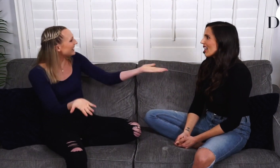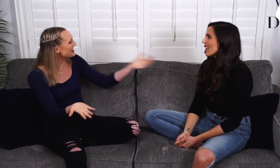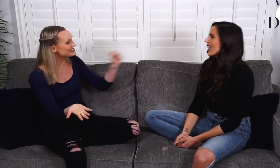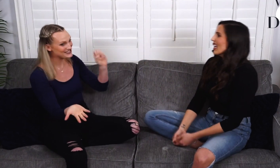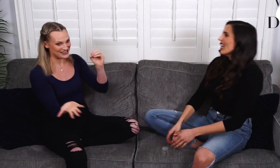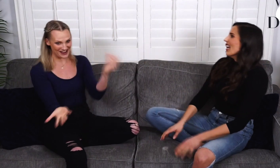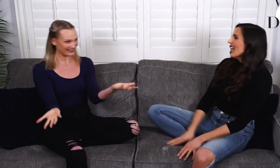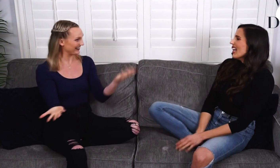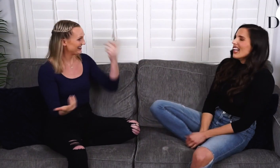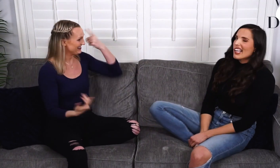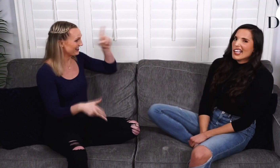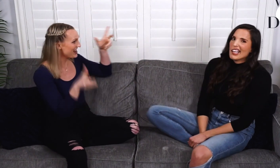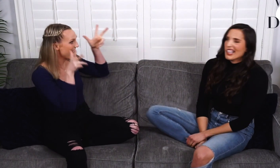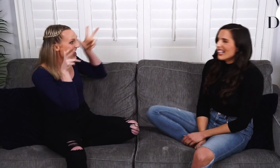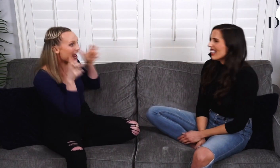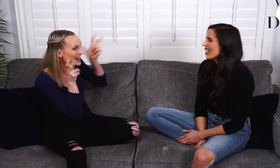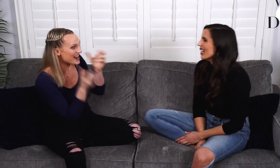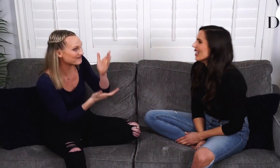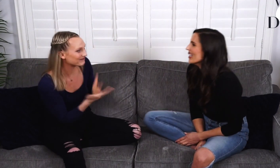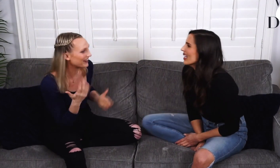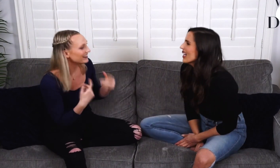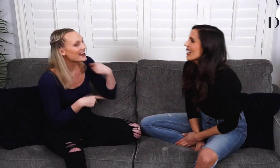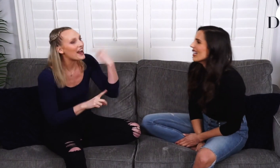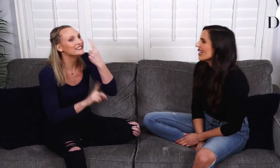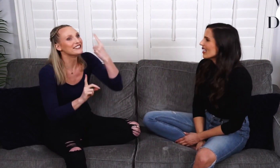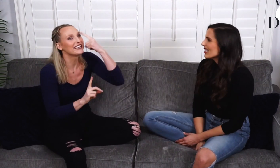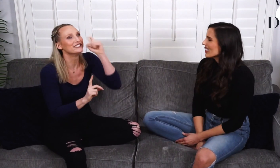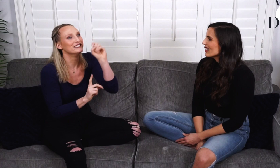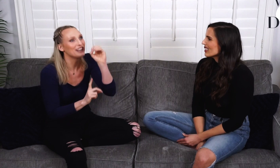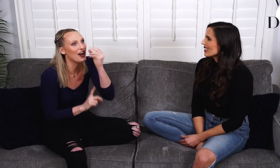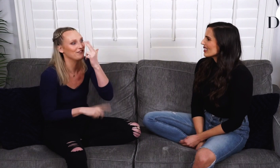So... for the audio part, I always think it's so